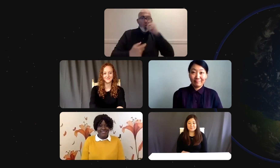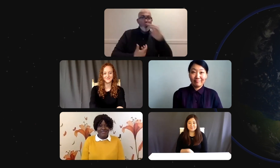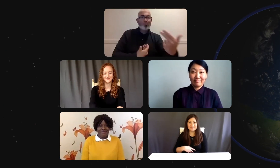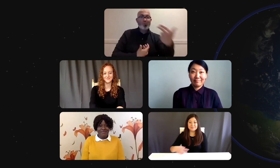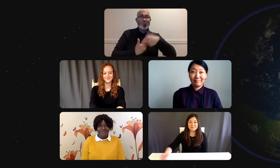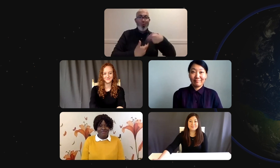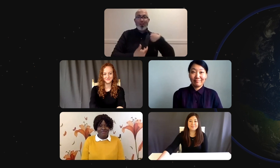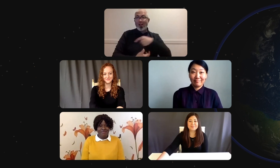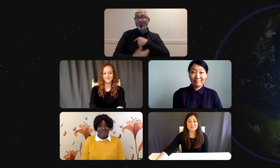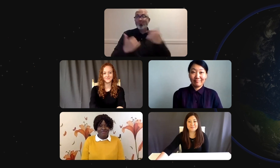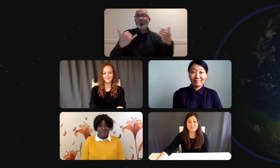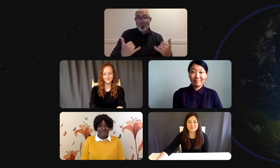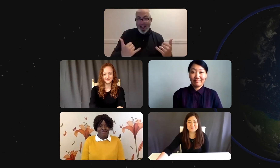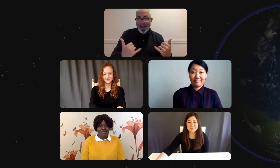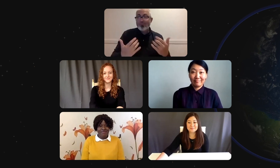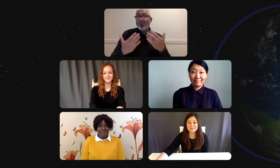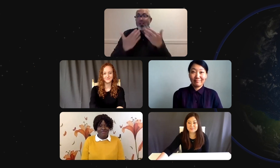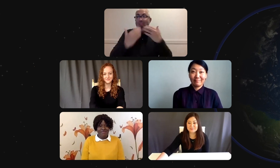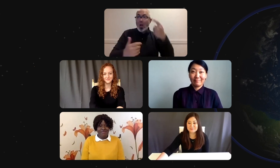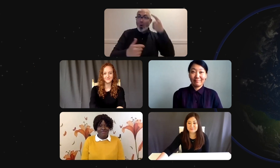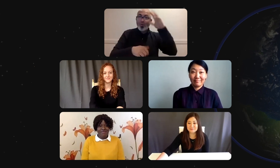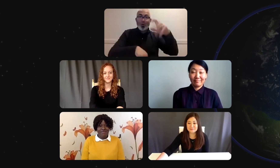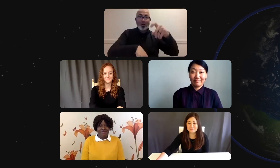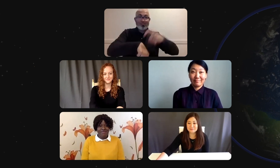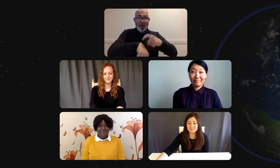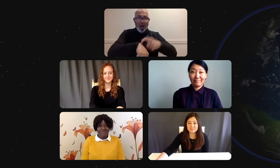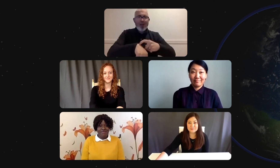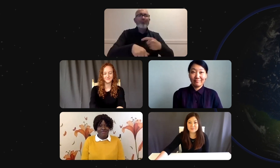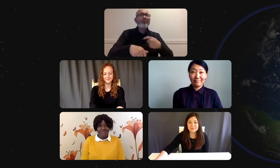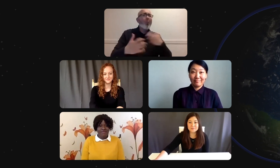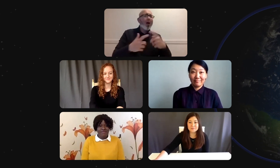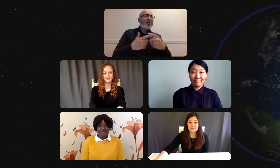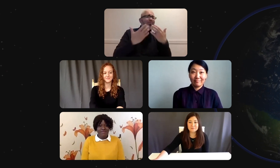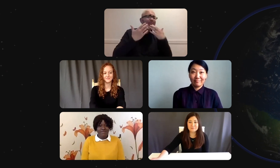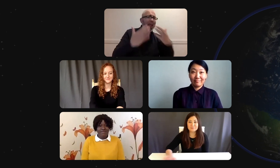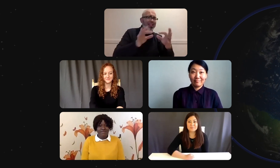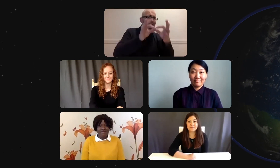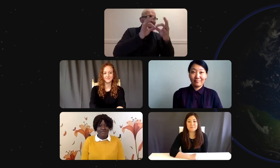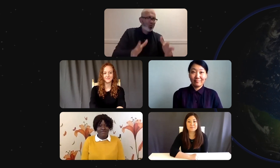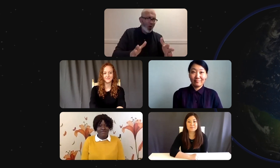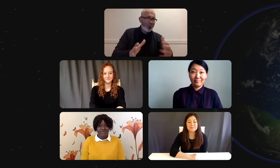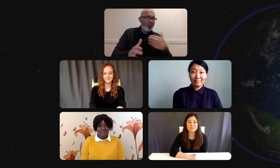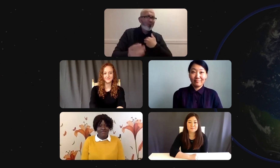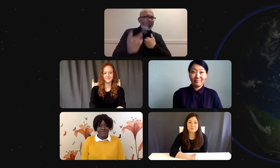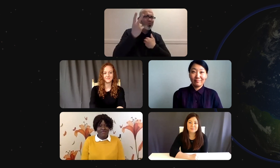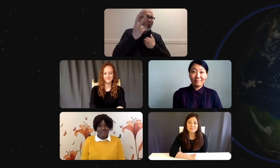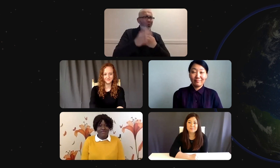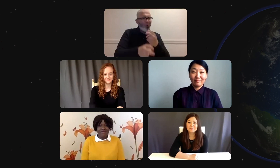Thank you, audience, for being here with us today.